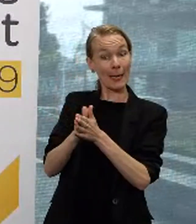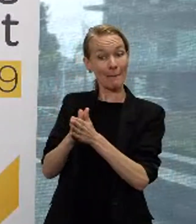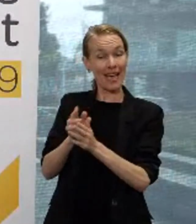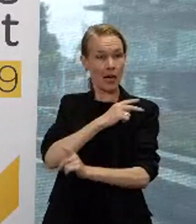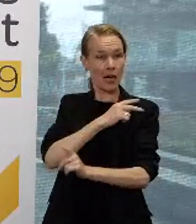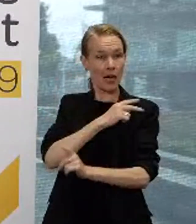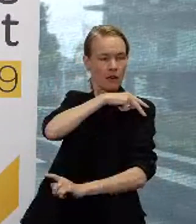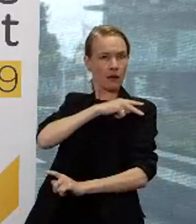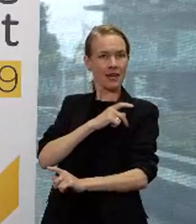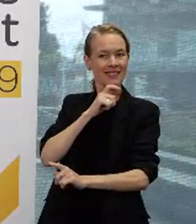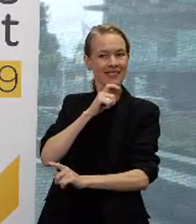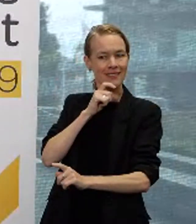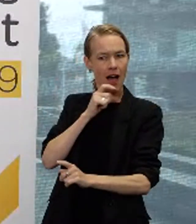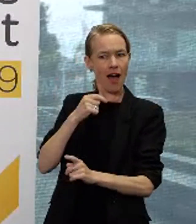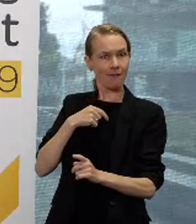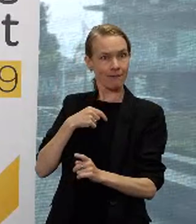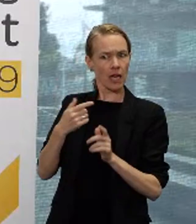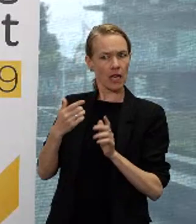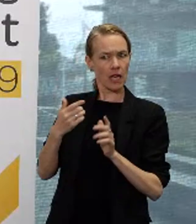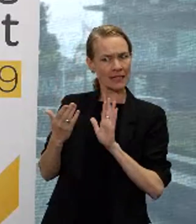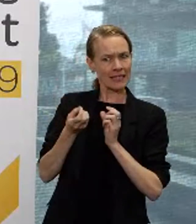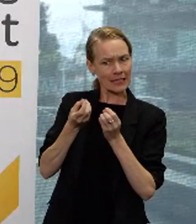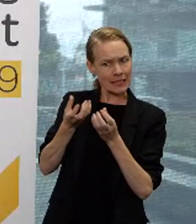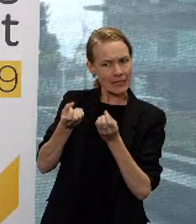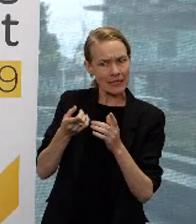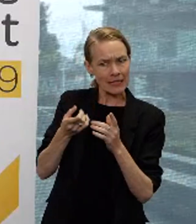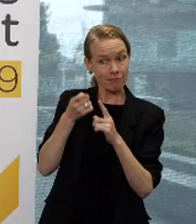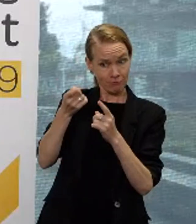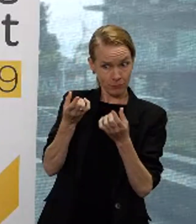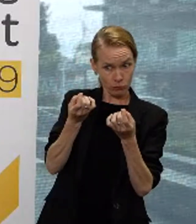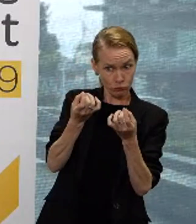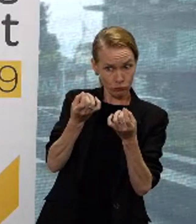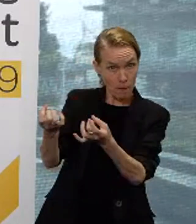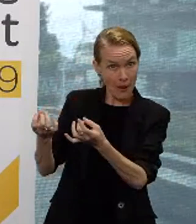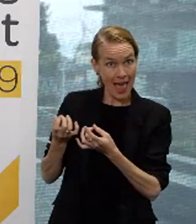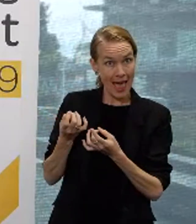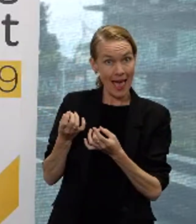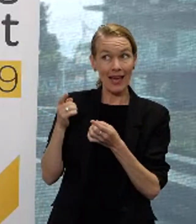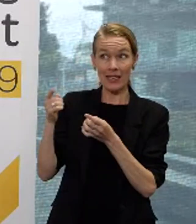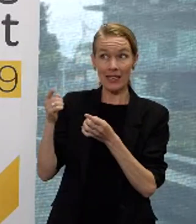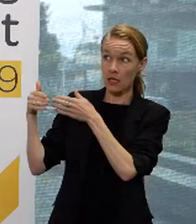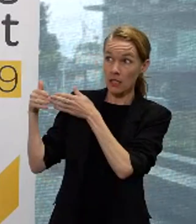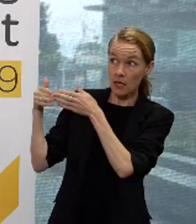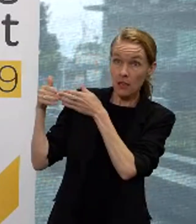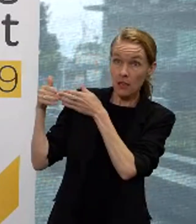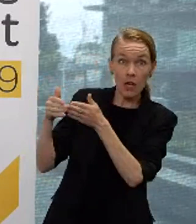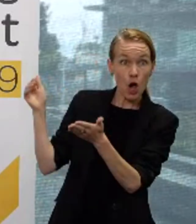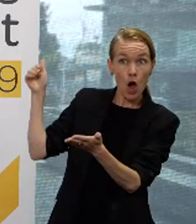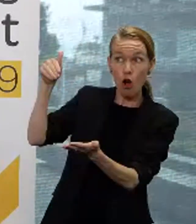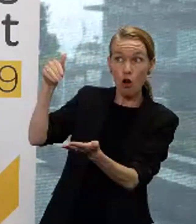to get in place plans to isolate and test the crew